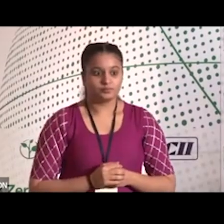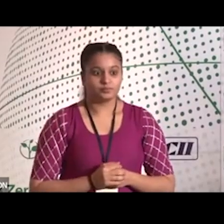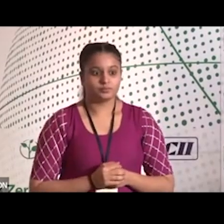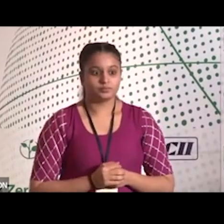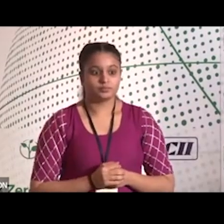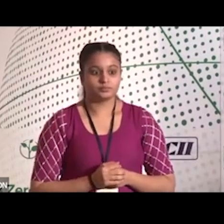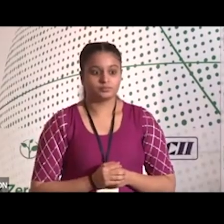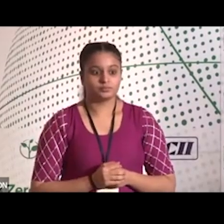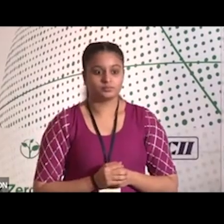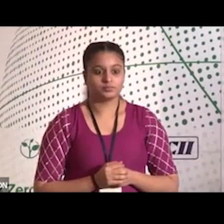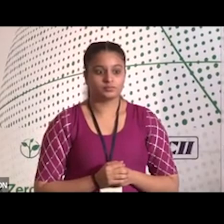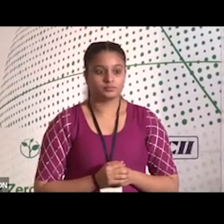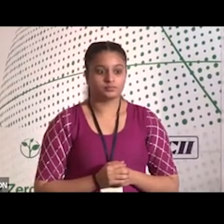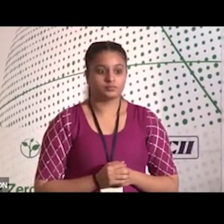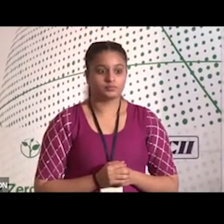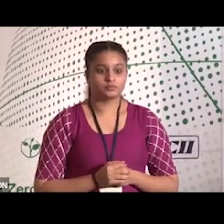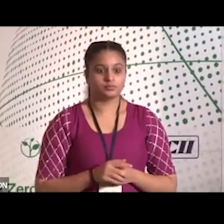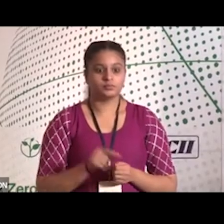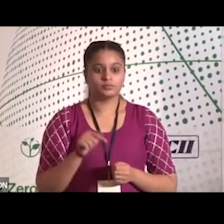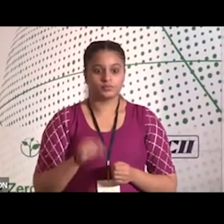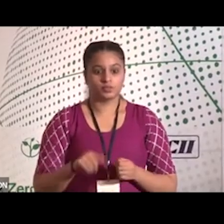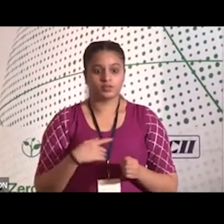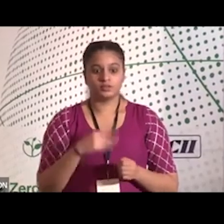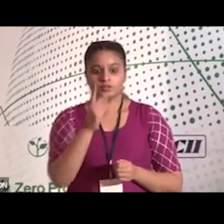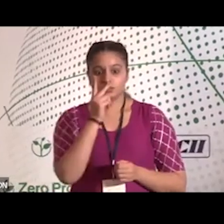we thought that we should start working with disabilities,